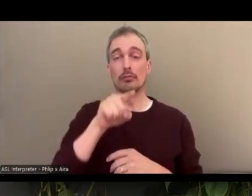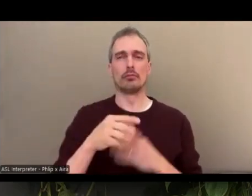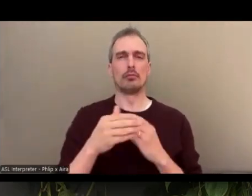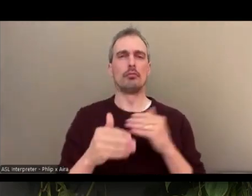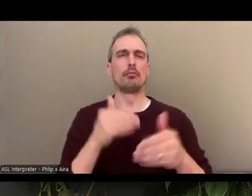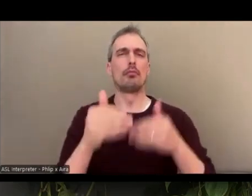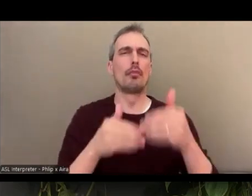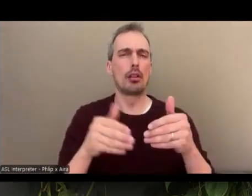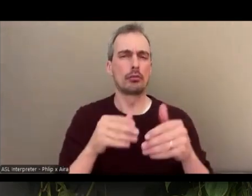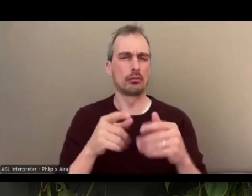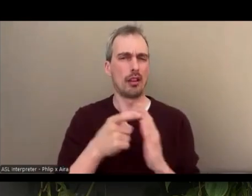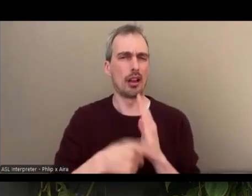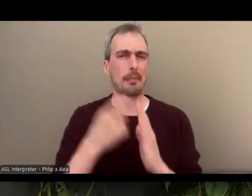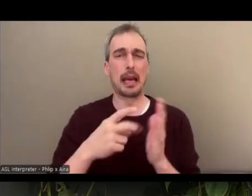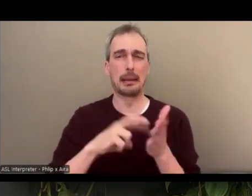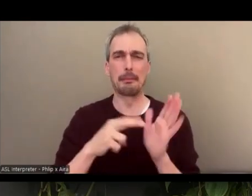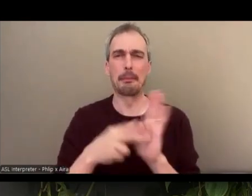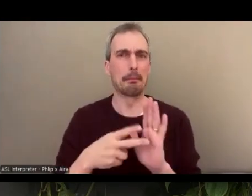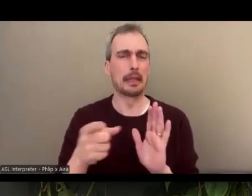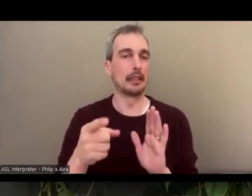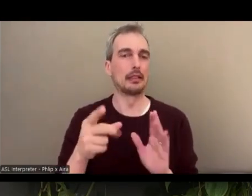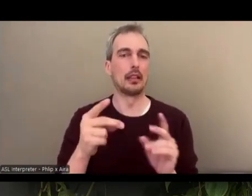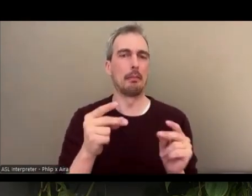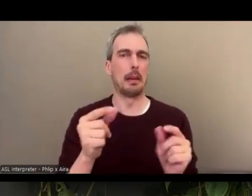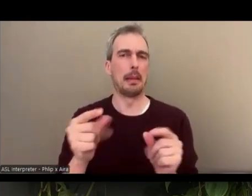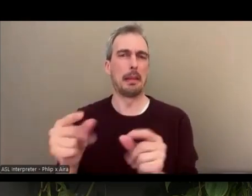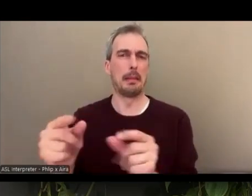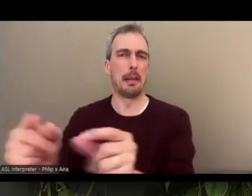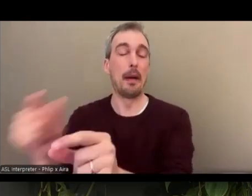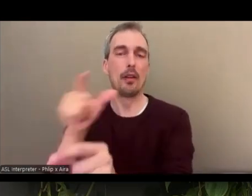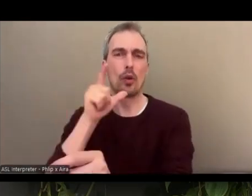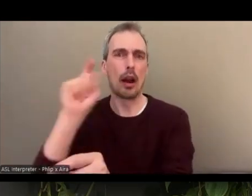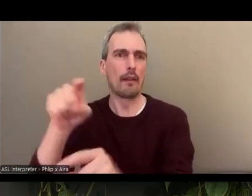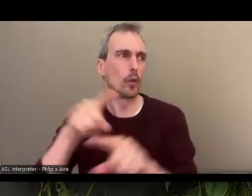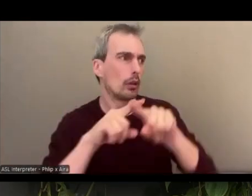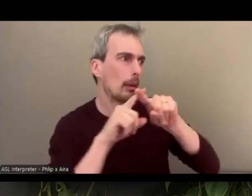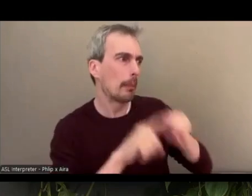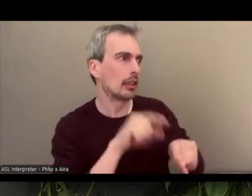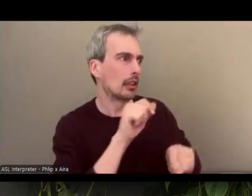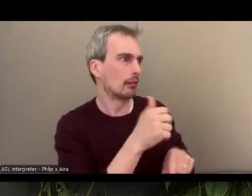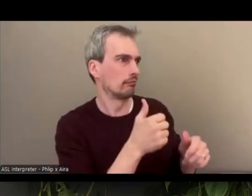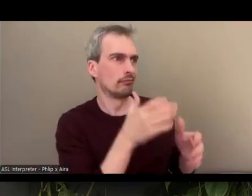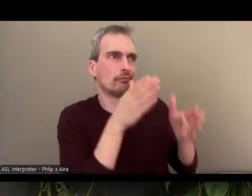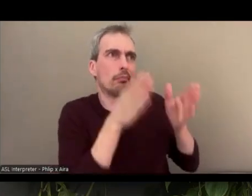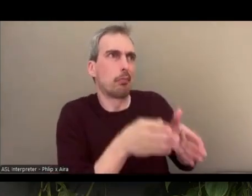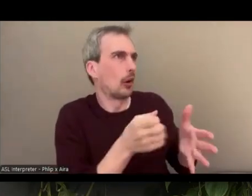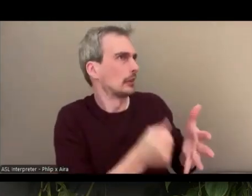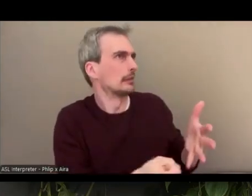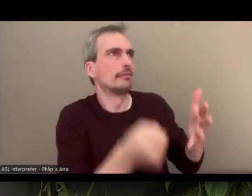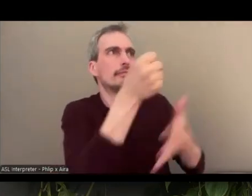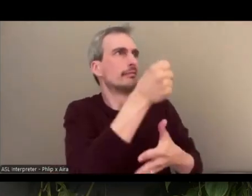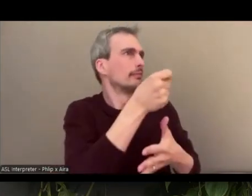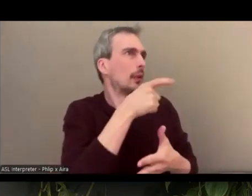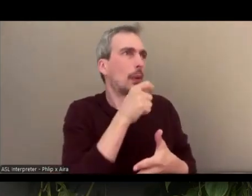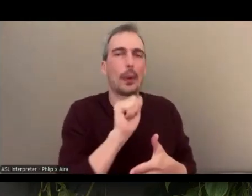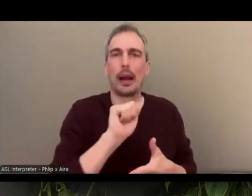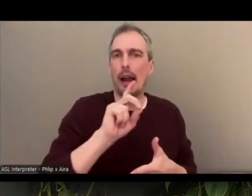administrator to remember the exact sequence of updating the application to persistence layers of the site or whatever -- the way we used to do things.